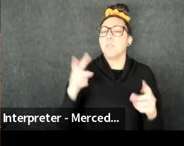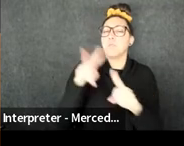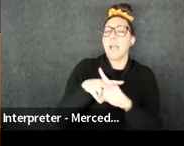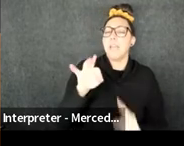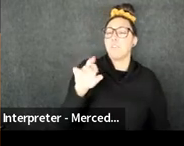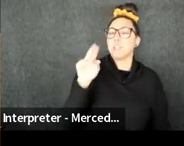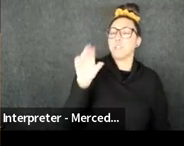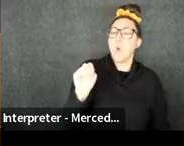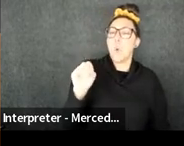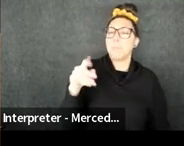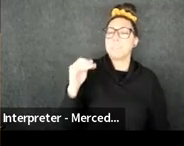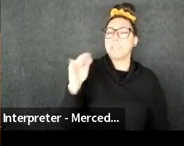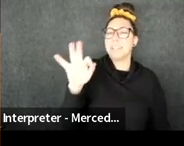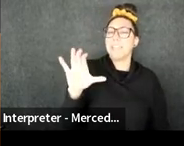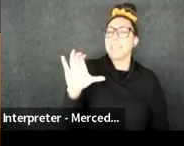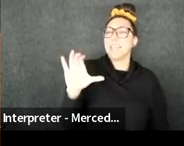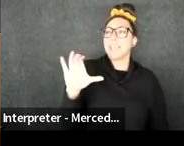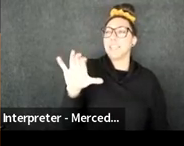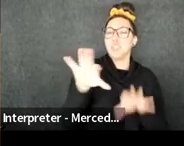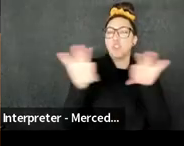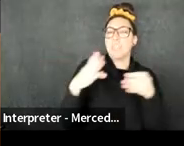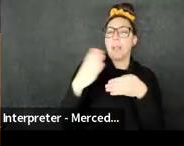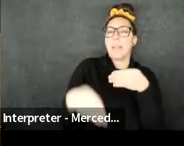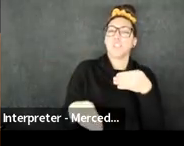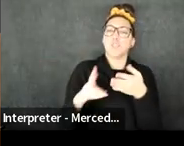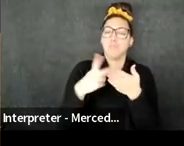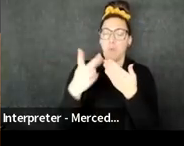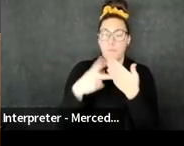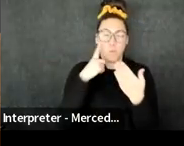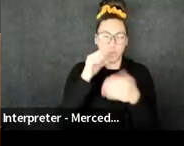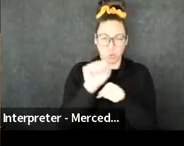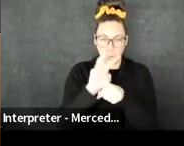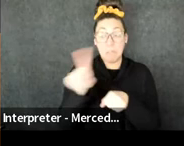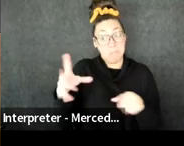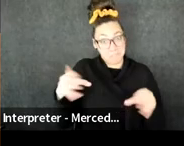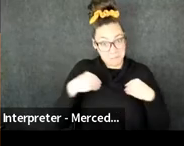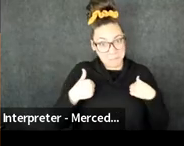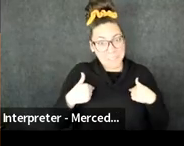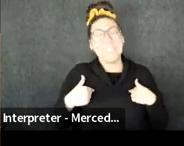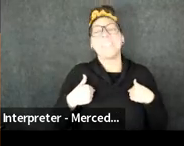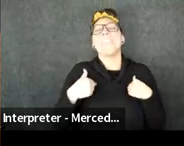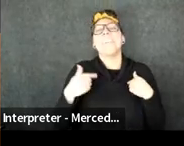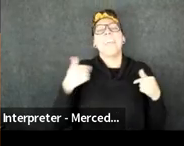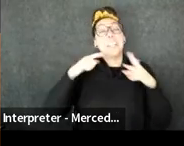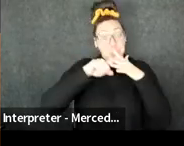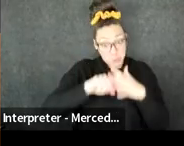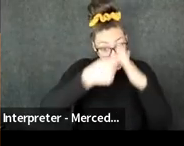degree completion program where social work and was accepted. And actually as I was starting my program for a few,